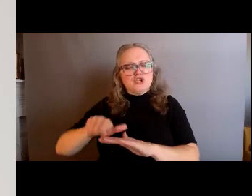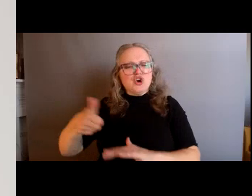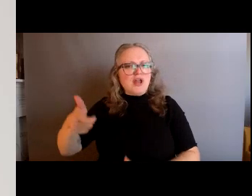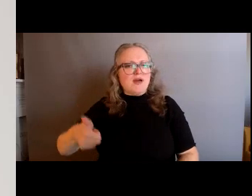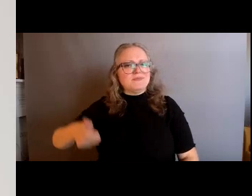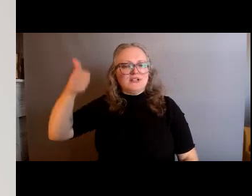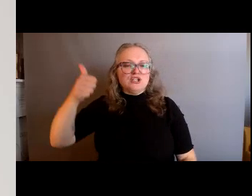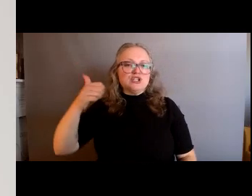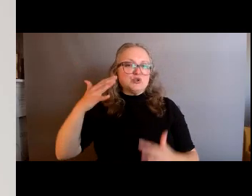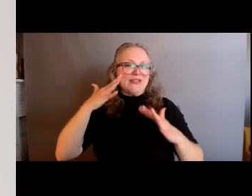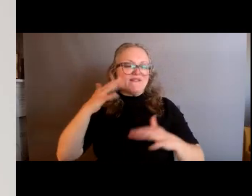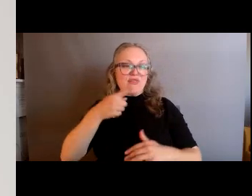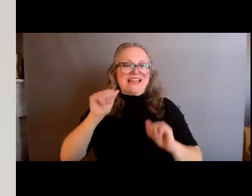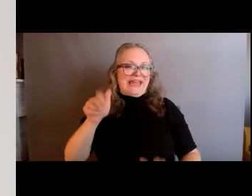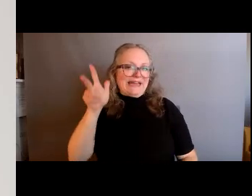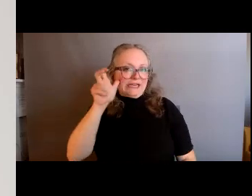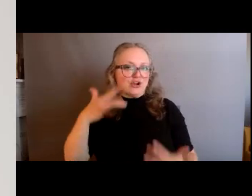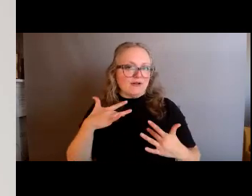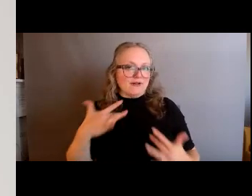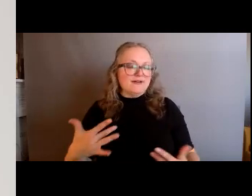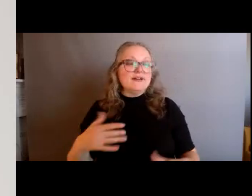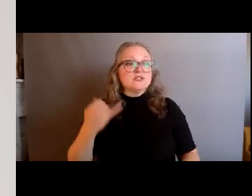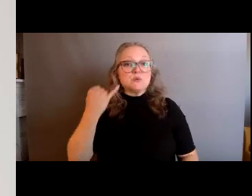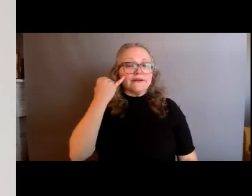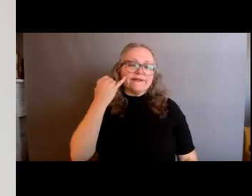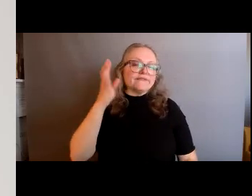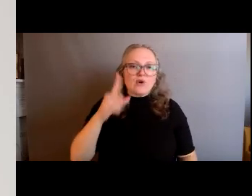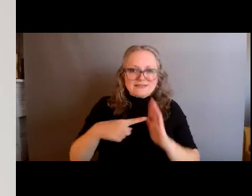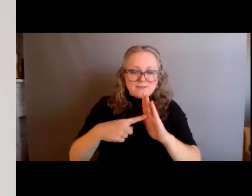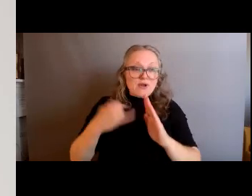Above what their threshold is. So for thresholds 15 decibel, then that'll